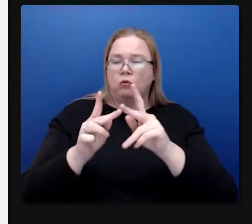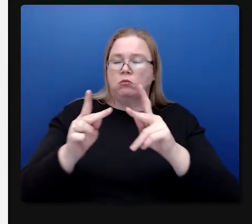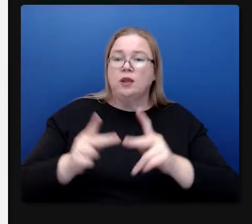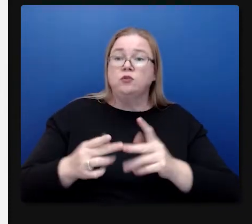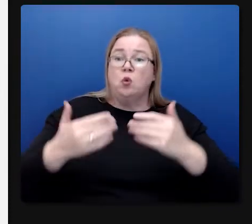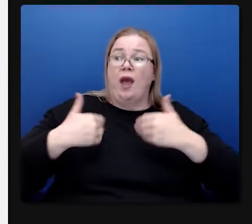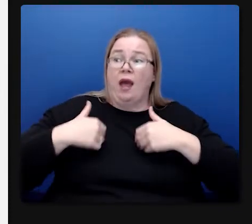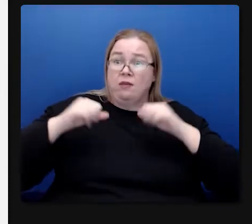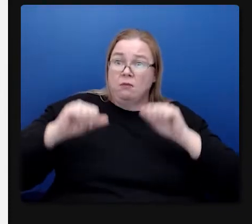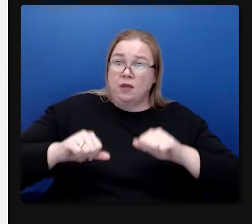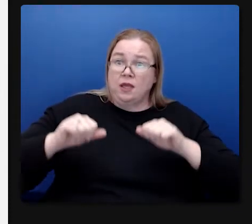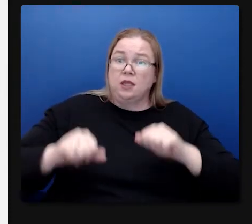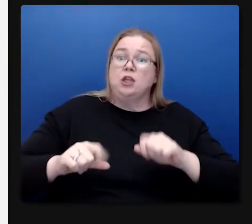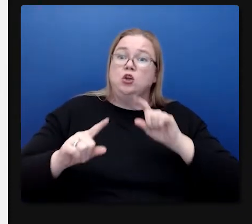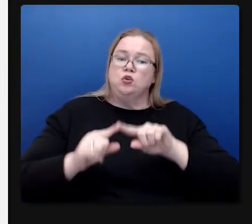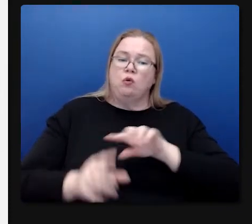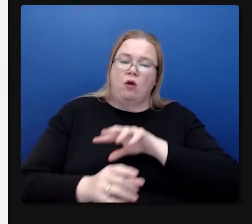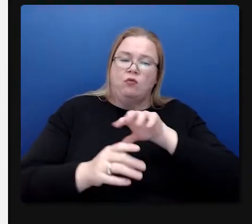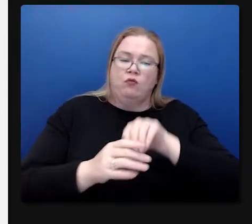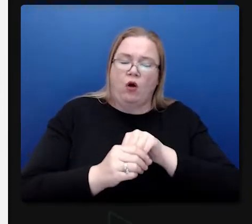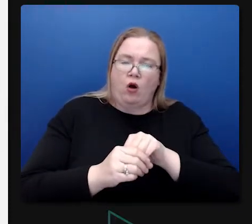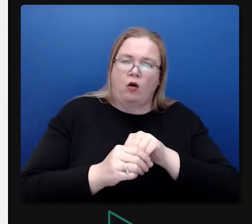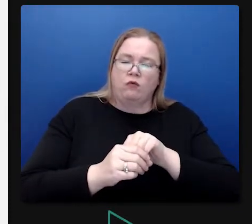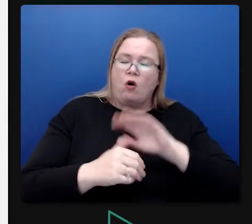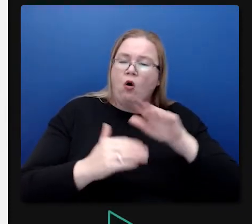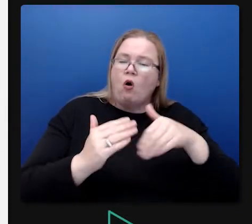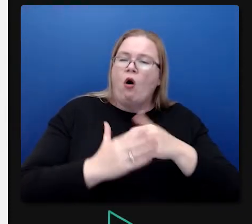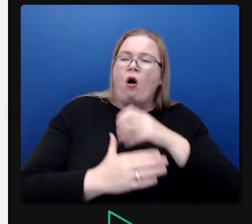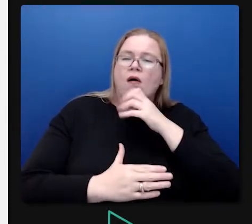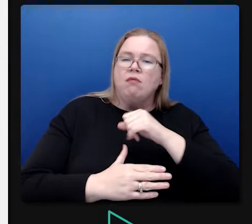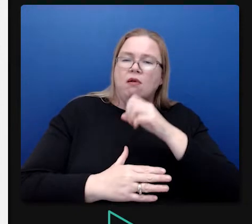to have the ability to tap into the brains of all ages